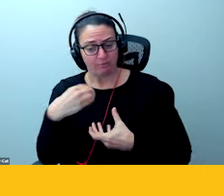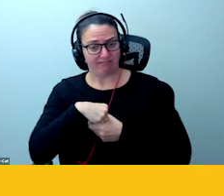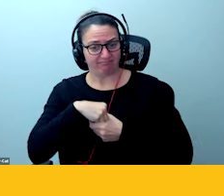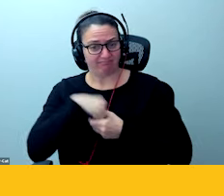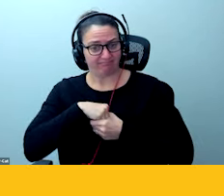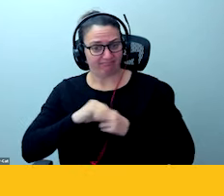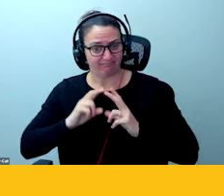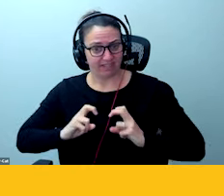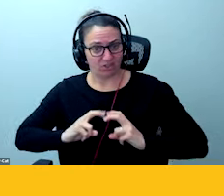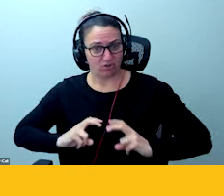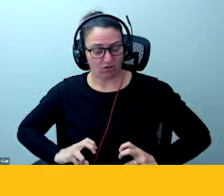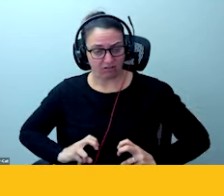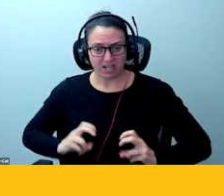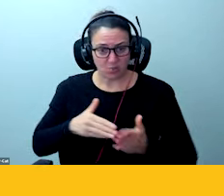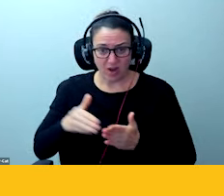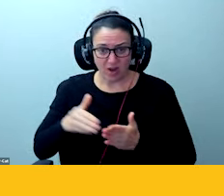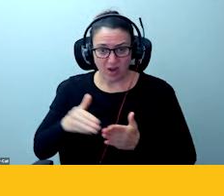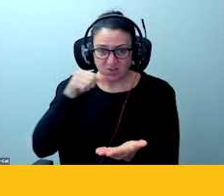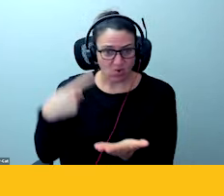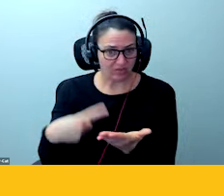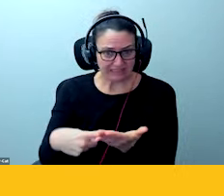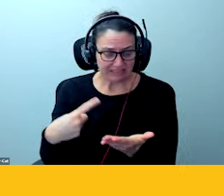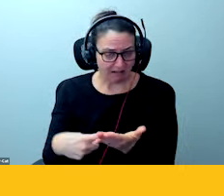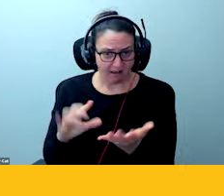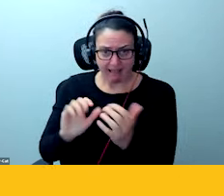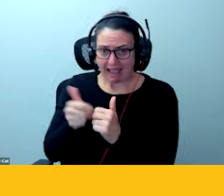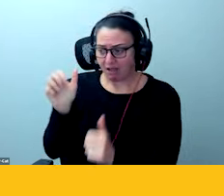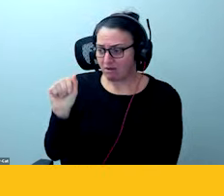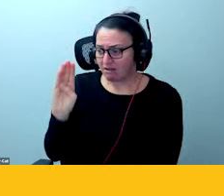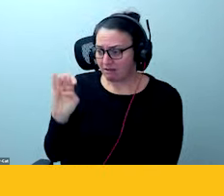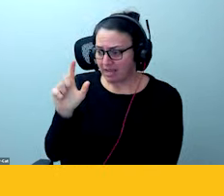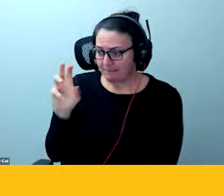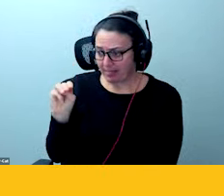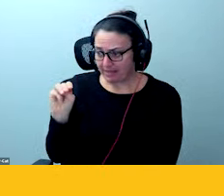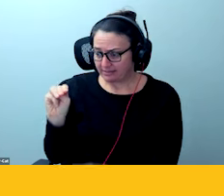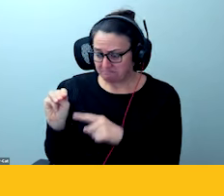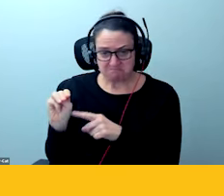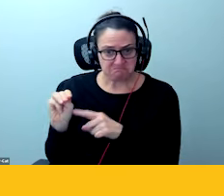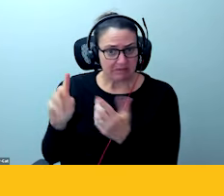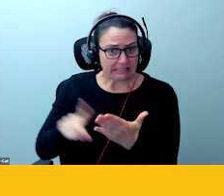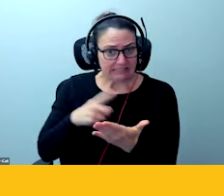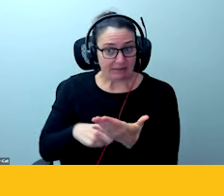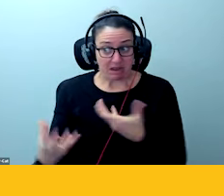And something that we often don't talk about enough is how ableism is sometimes within us as people